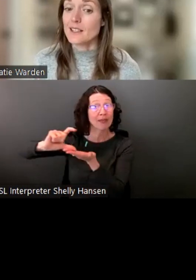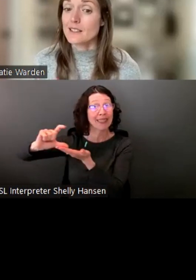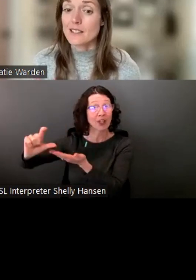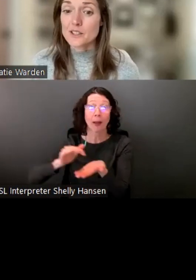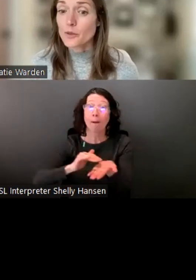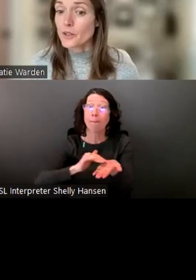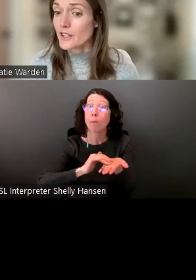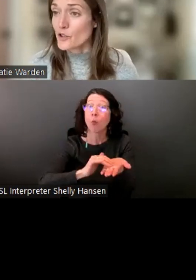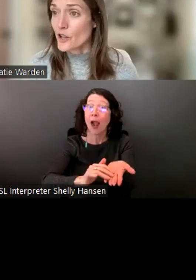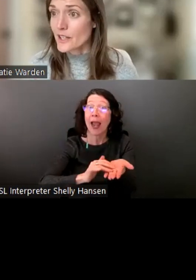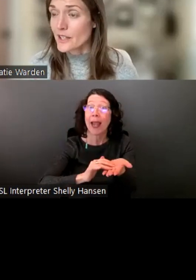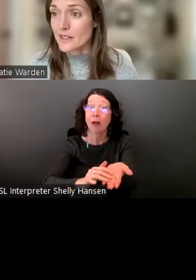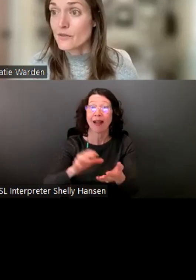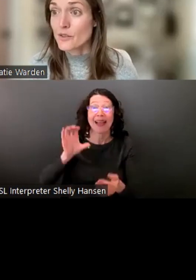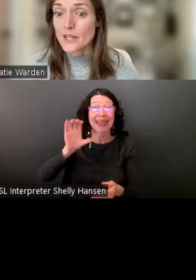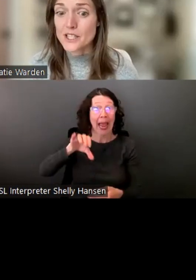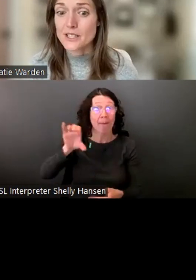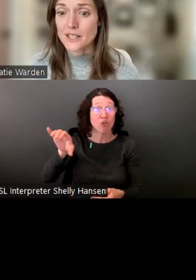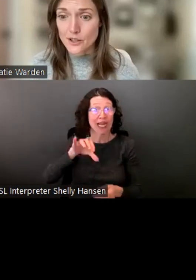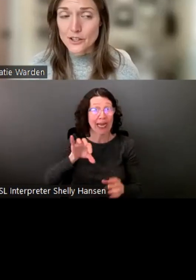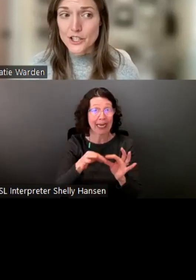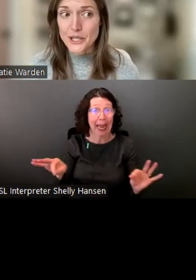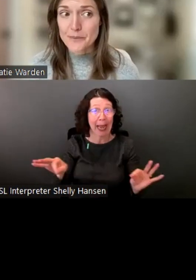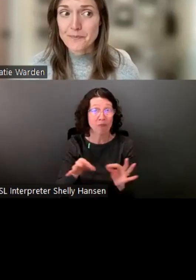accessible electronic and information technology.